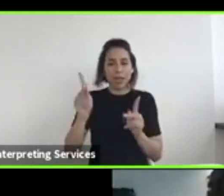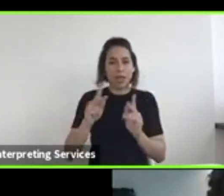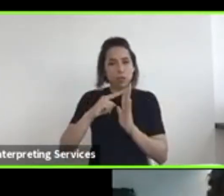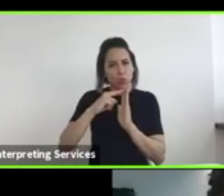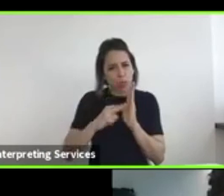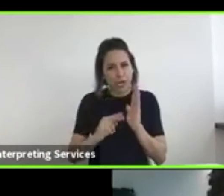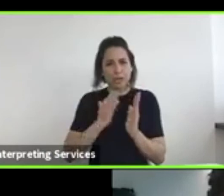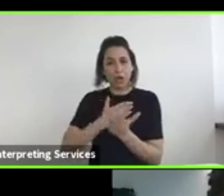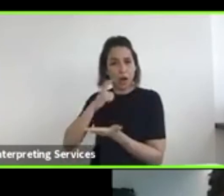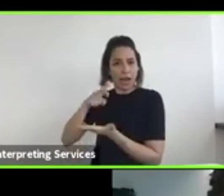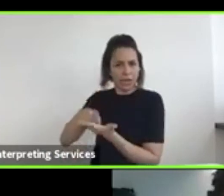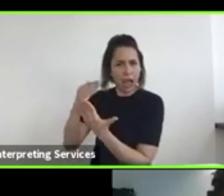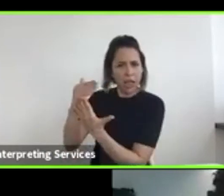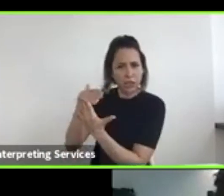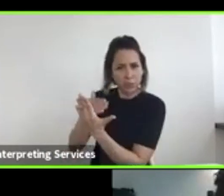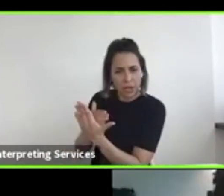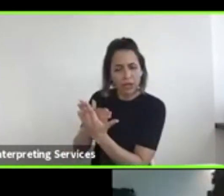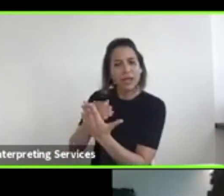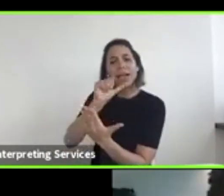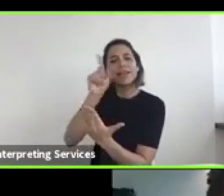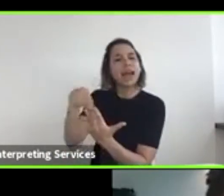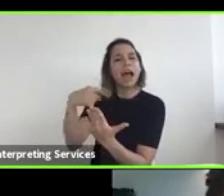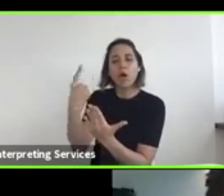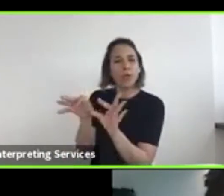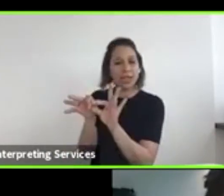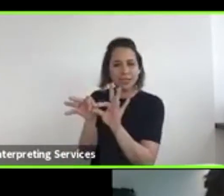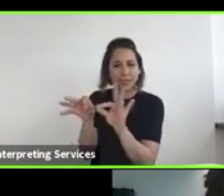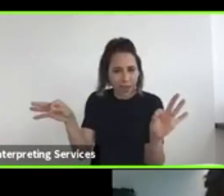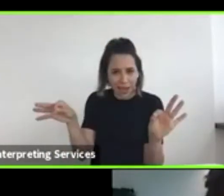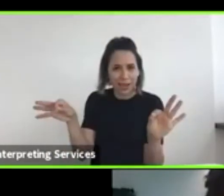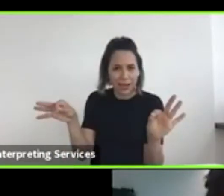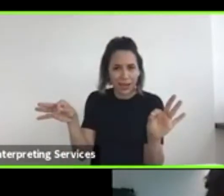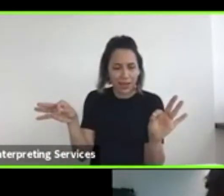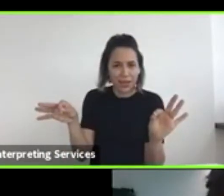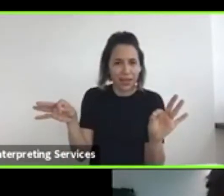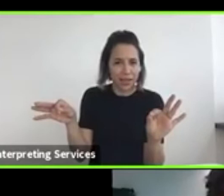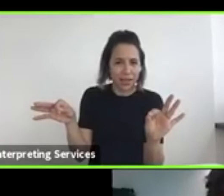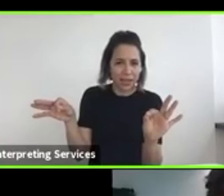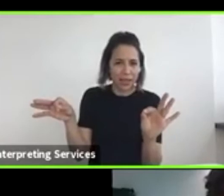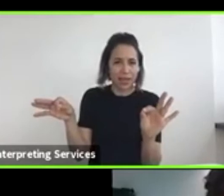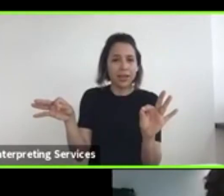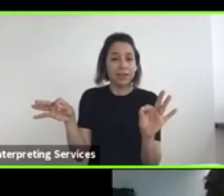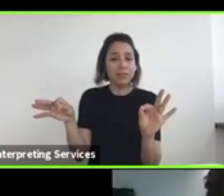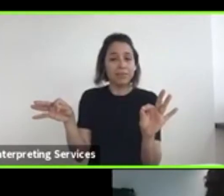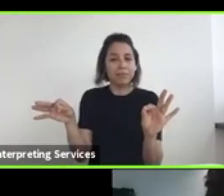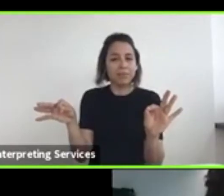NOT -- IT'S NOT, ONLY STATING, WHERE WE -- WHERE WE ARE, IN